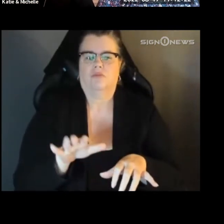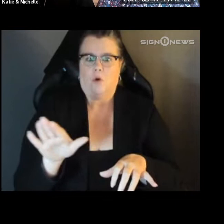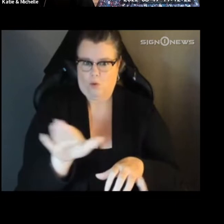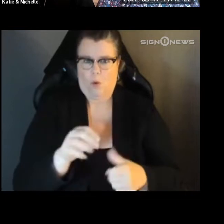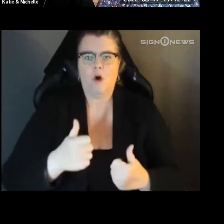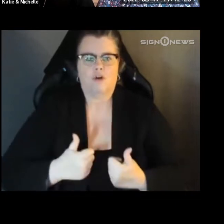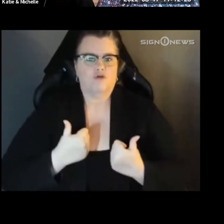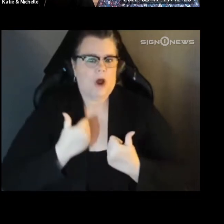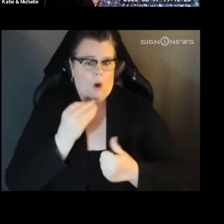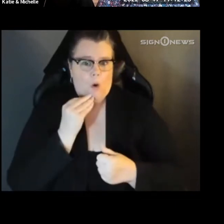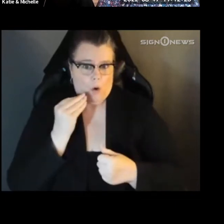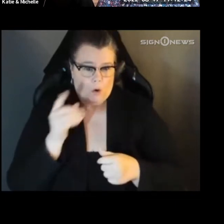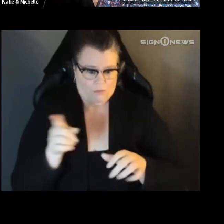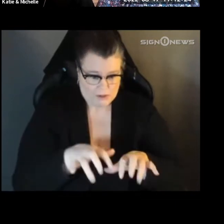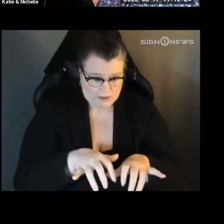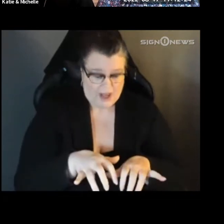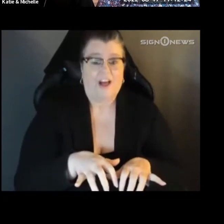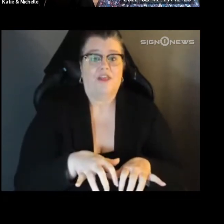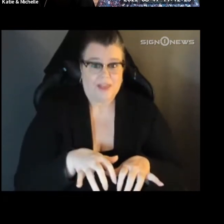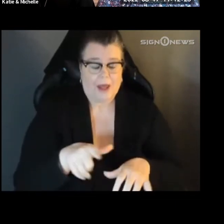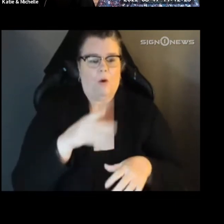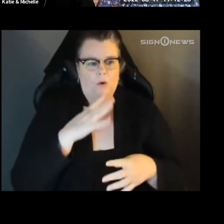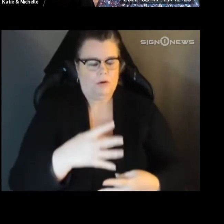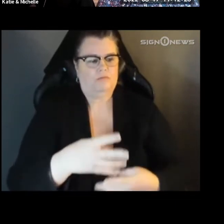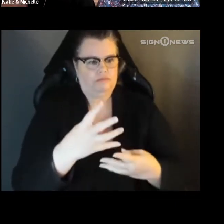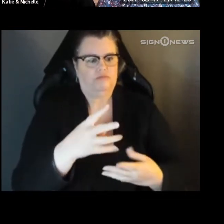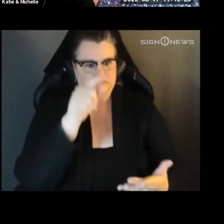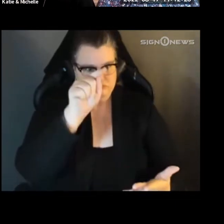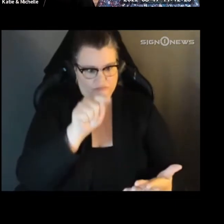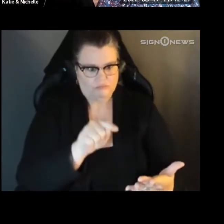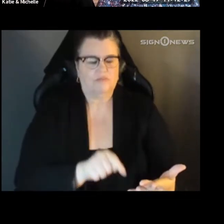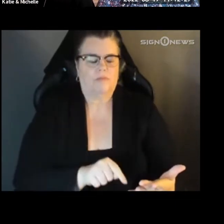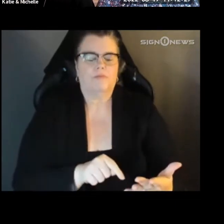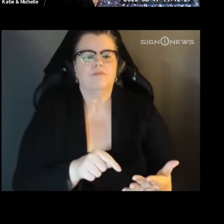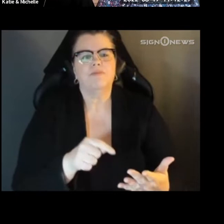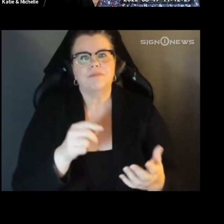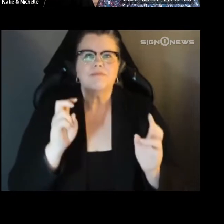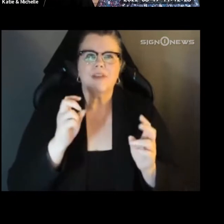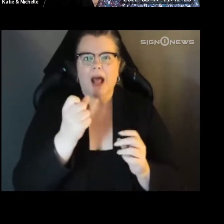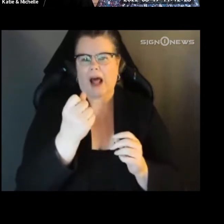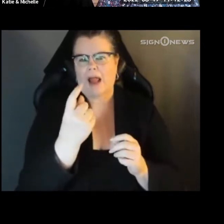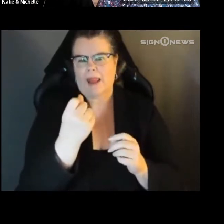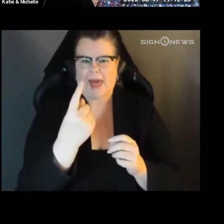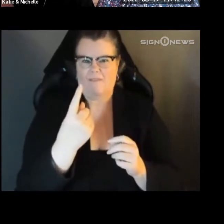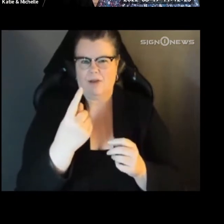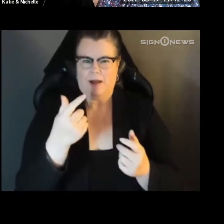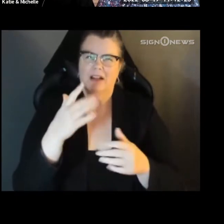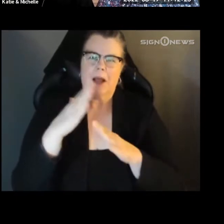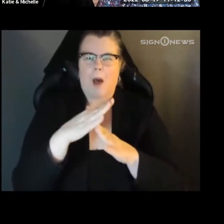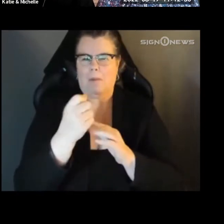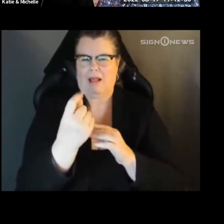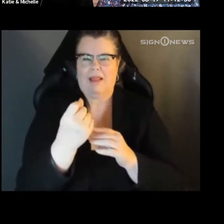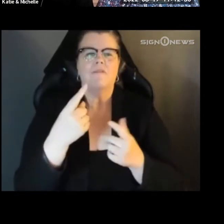information you'll have these 11 more major um Statewide races on in this website that describes